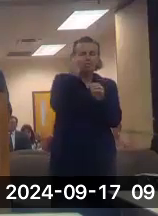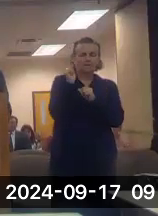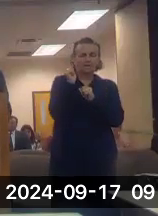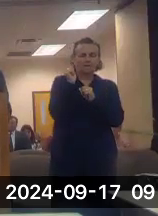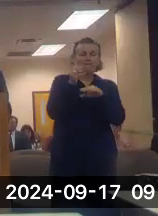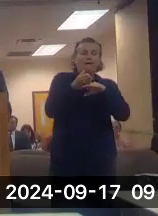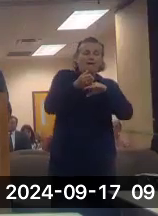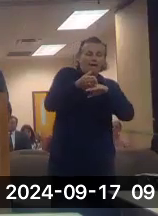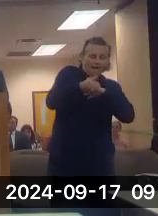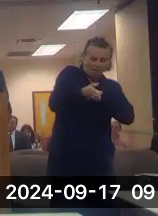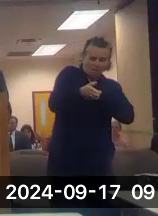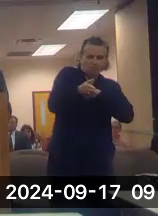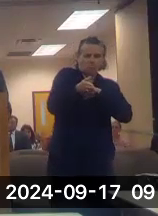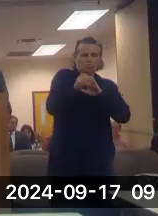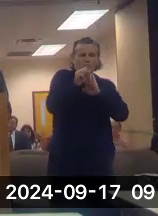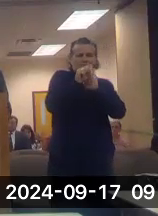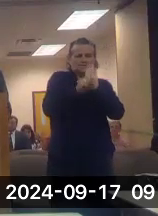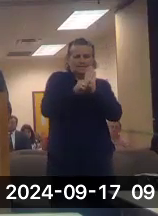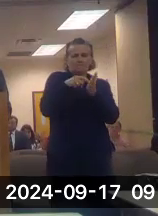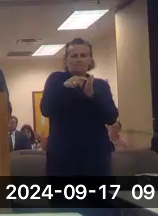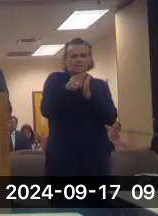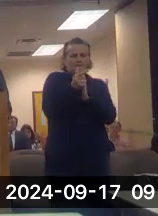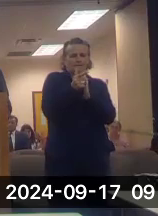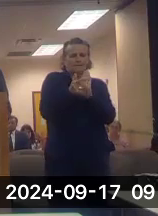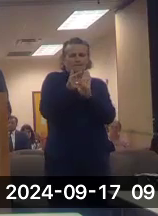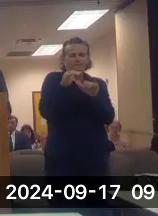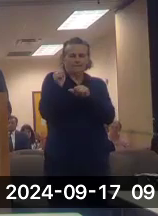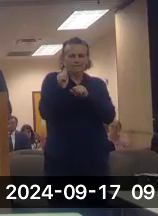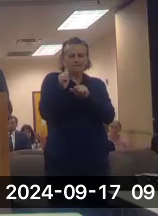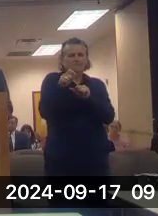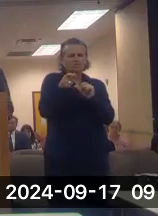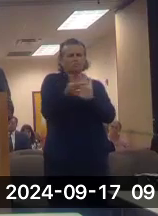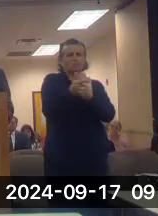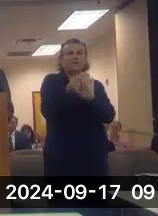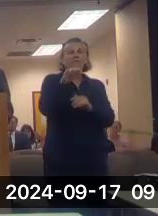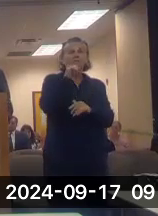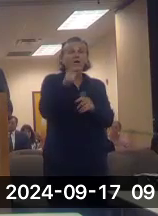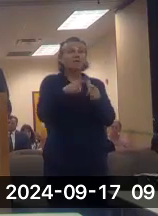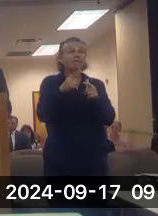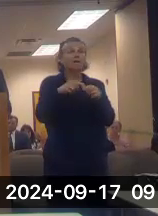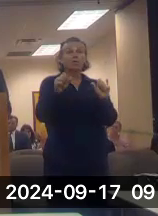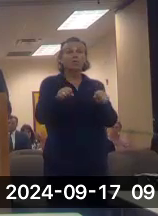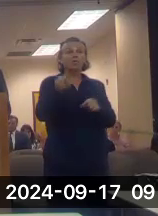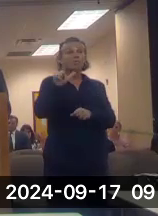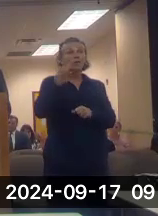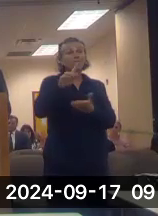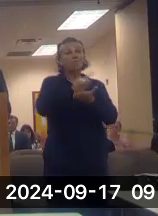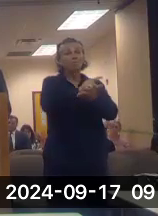Reginald Parson: after they've taken State pay leave. Reginald Parson: If you don't. Reginald Parson: people can take 24 weeks.